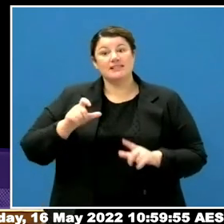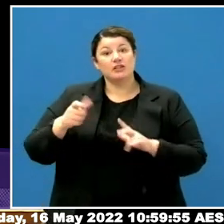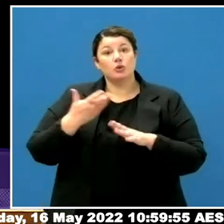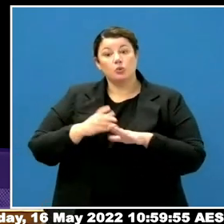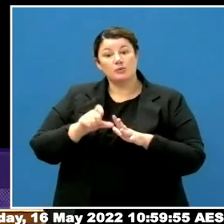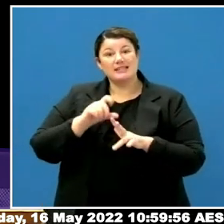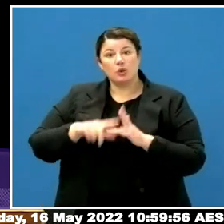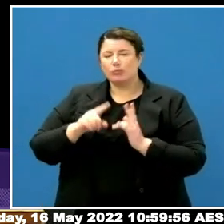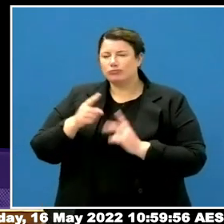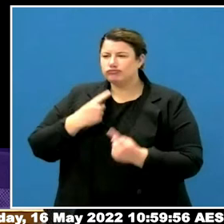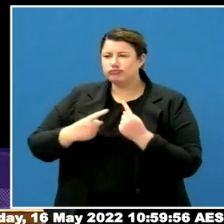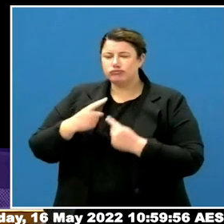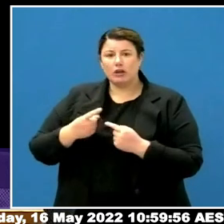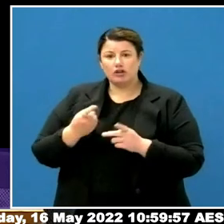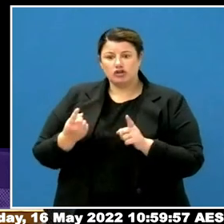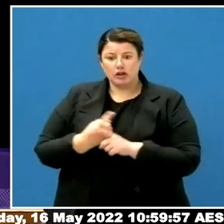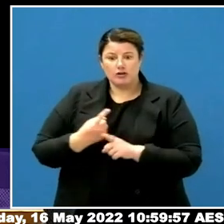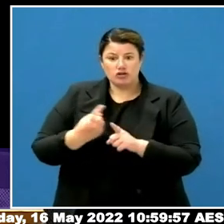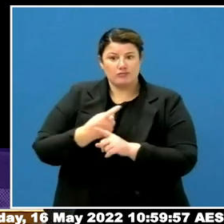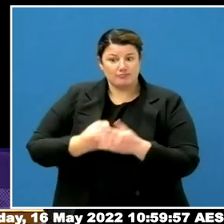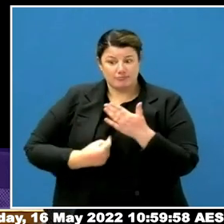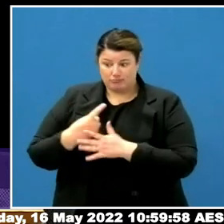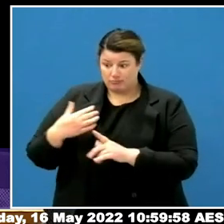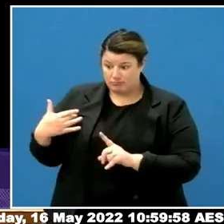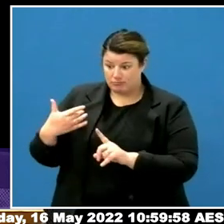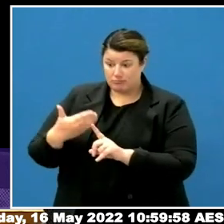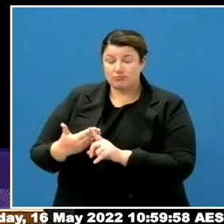so far to address these broad areas of improvement.